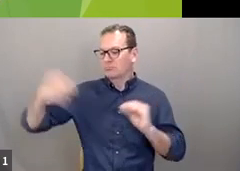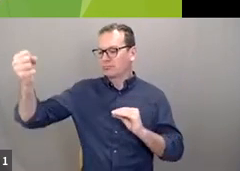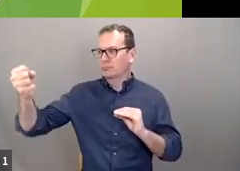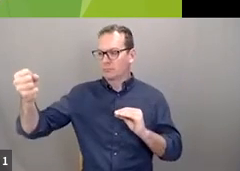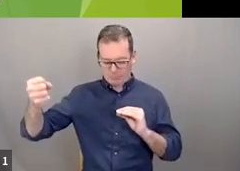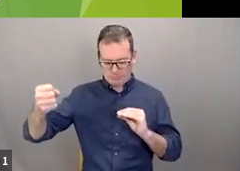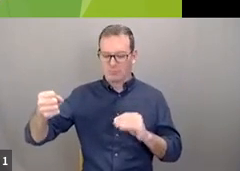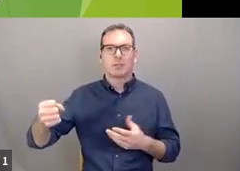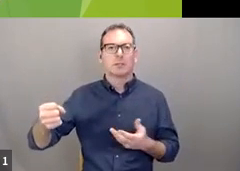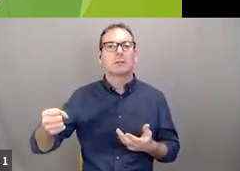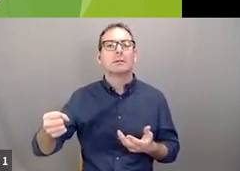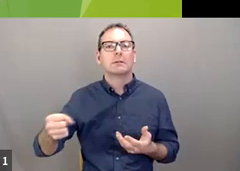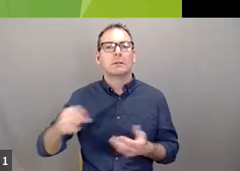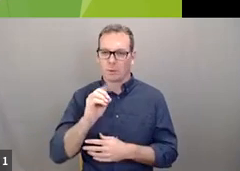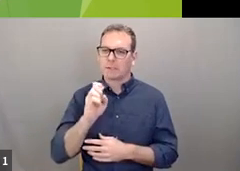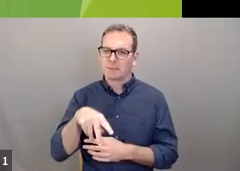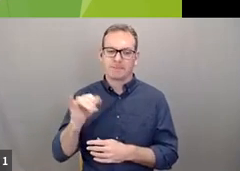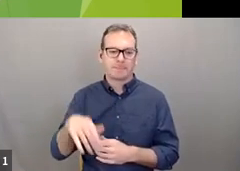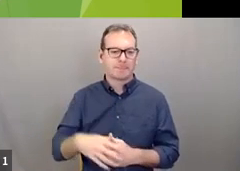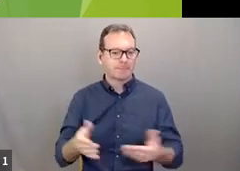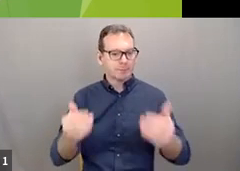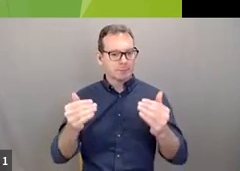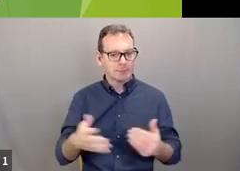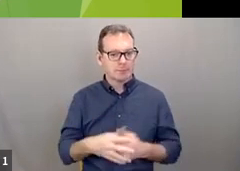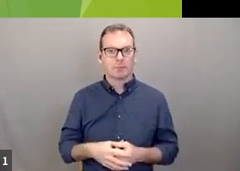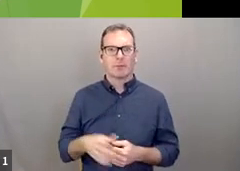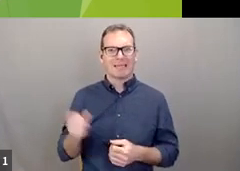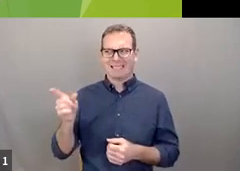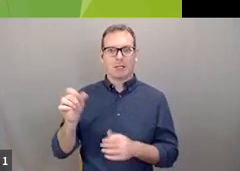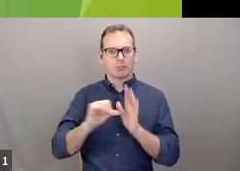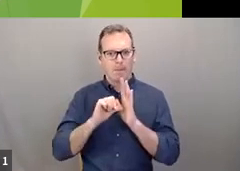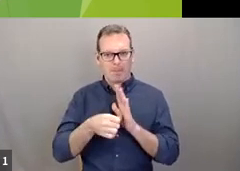to reinforce the insistence that a recipient must live in poverty in order to receive benefits